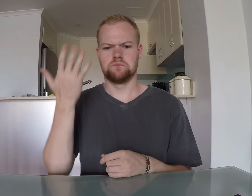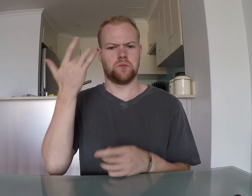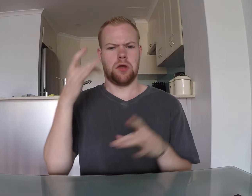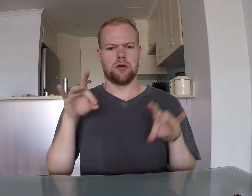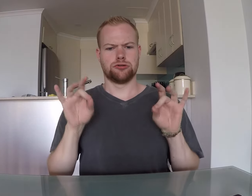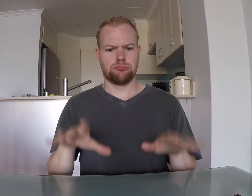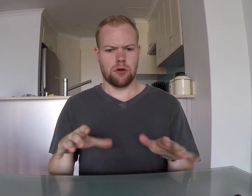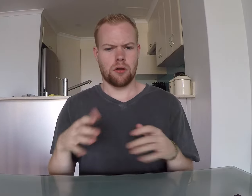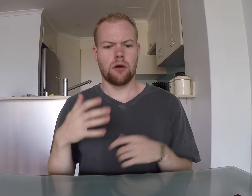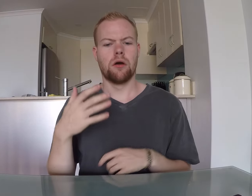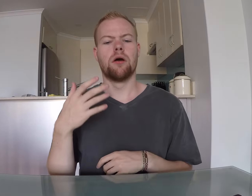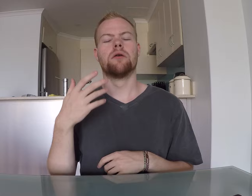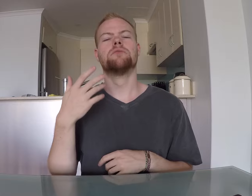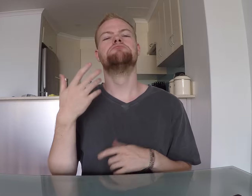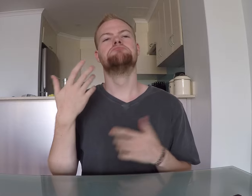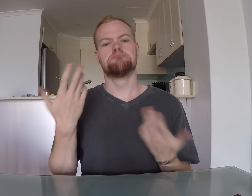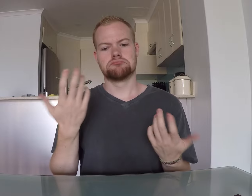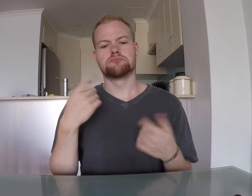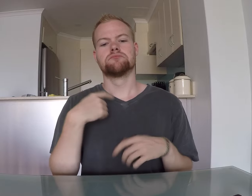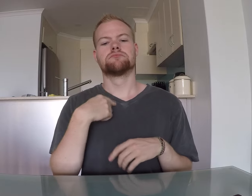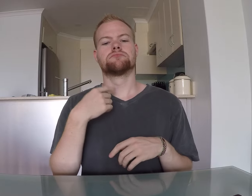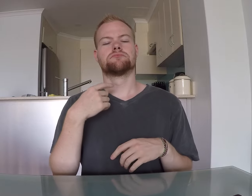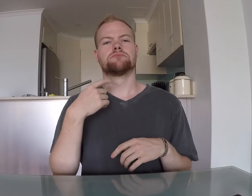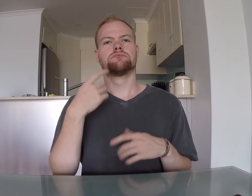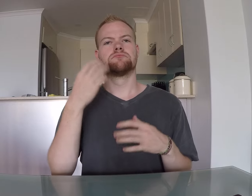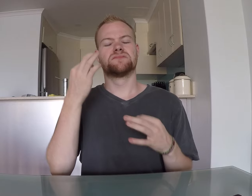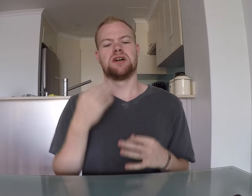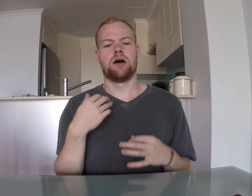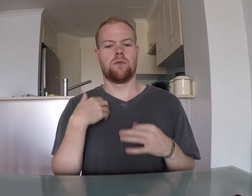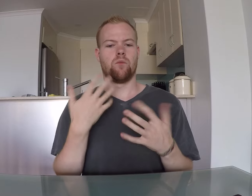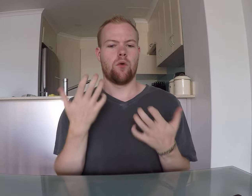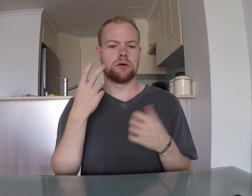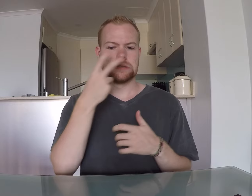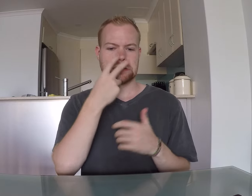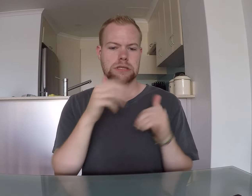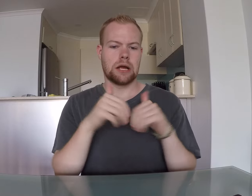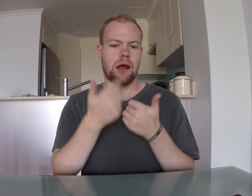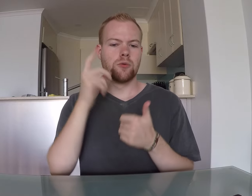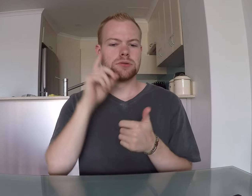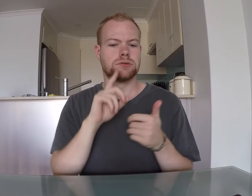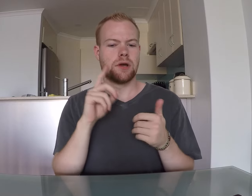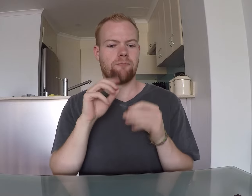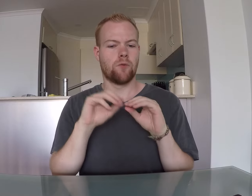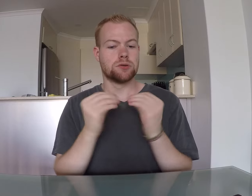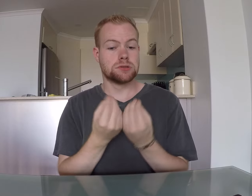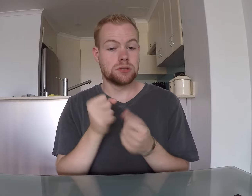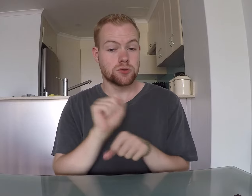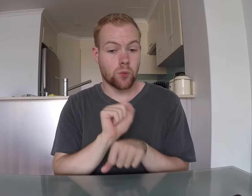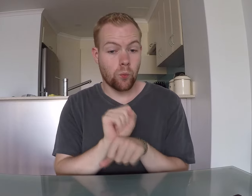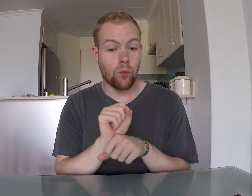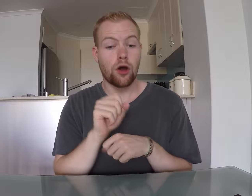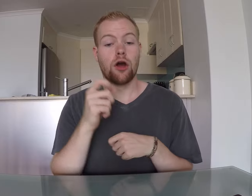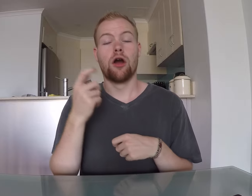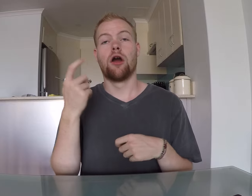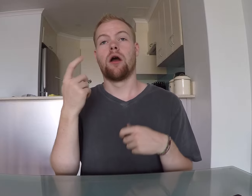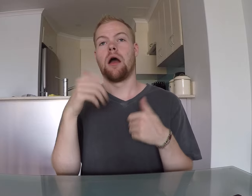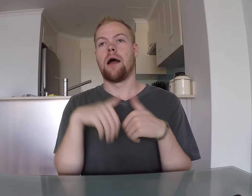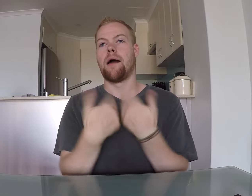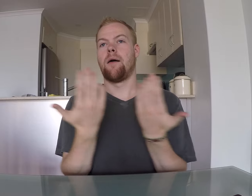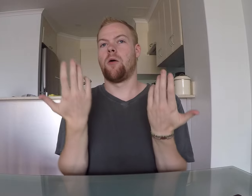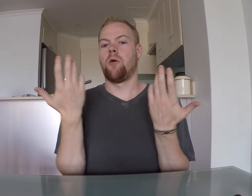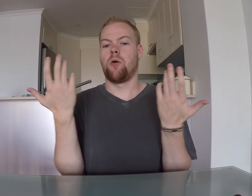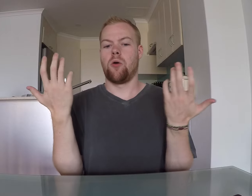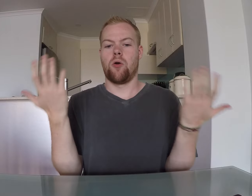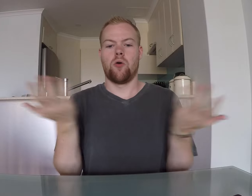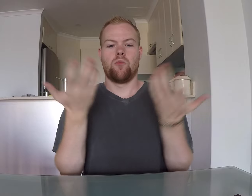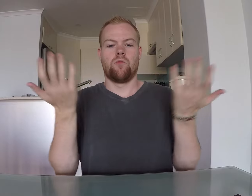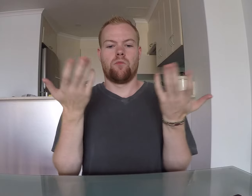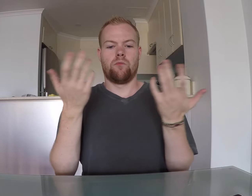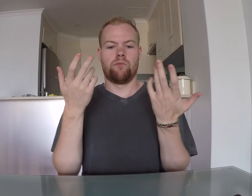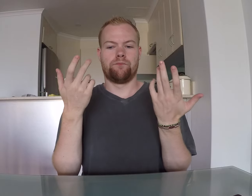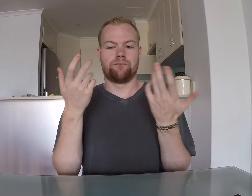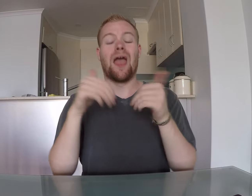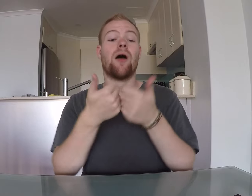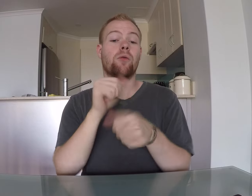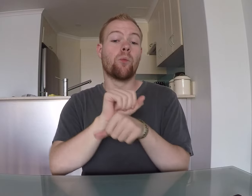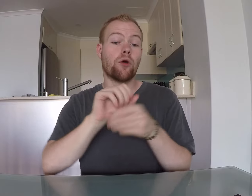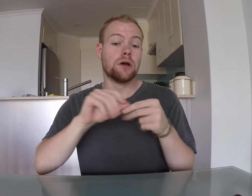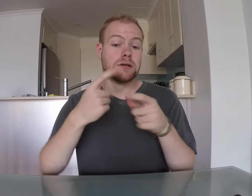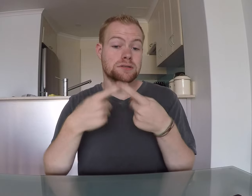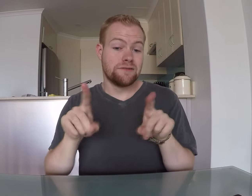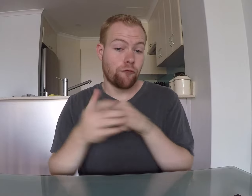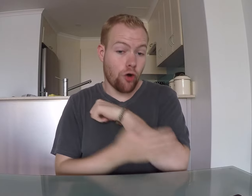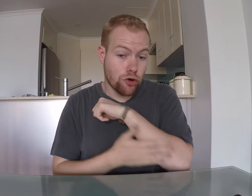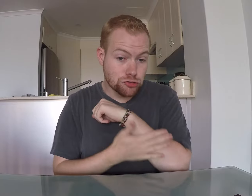Why Australia? I decided I wanted to see how deaf organizations work, how they work in a different country.